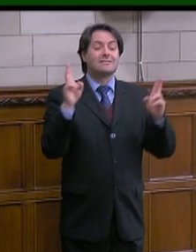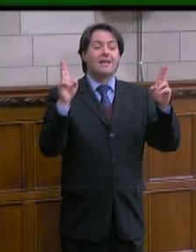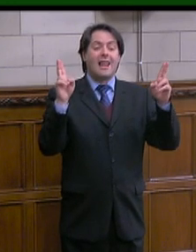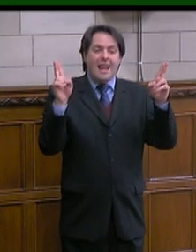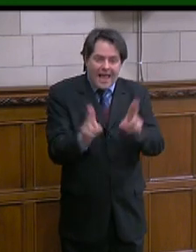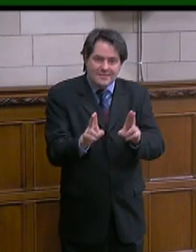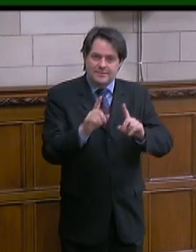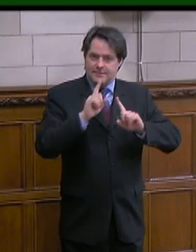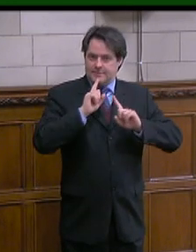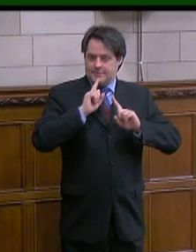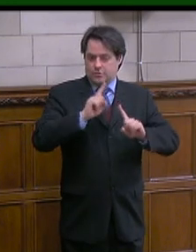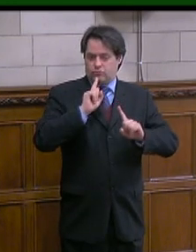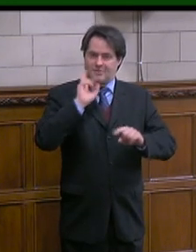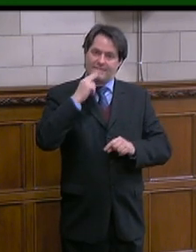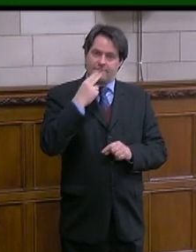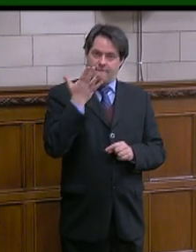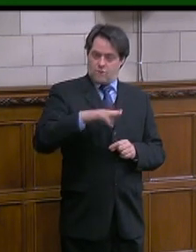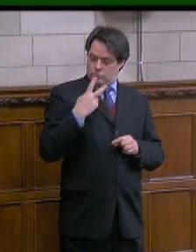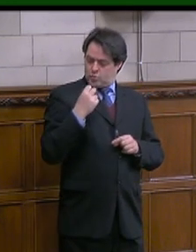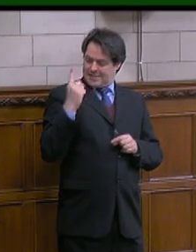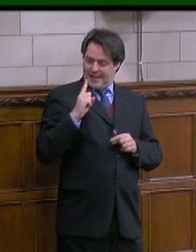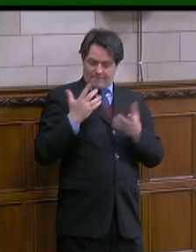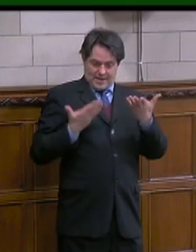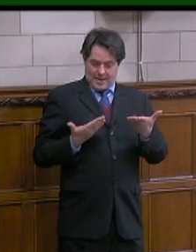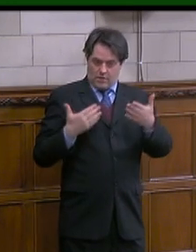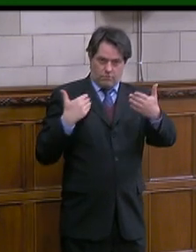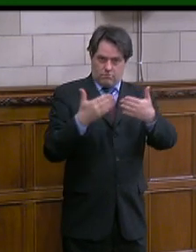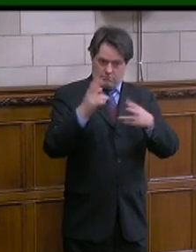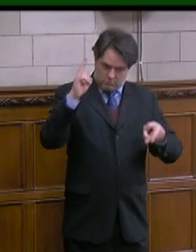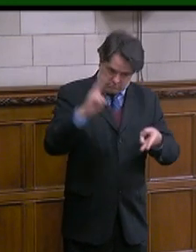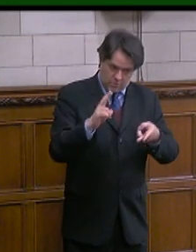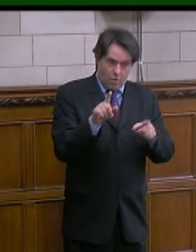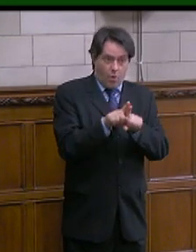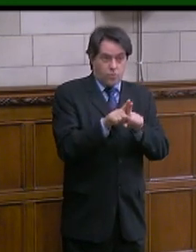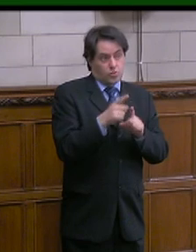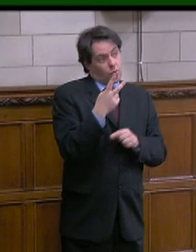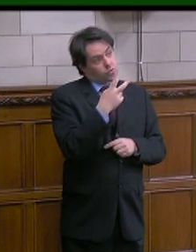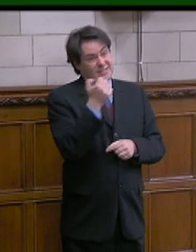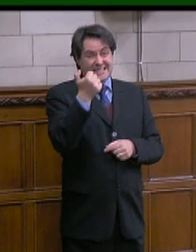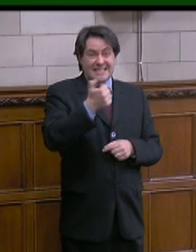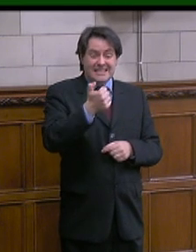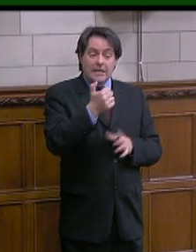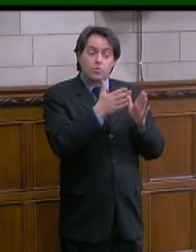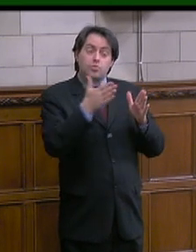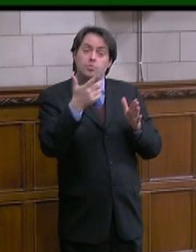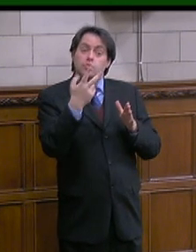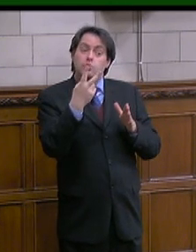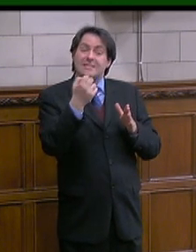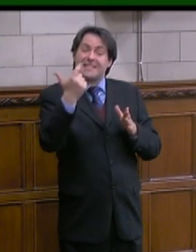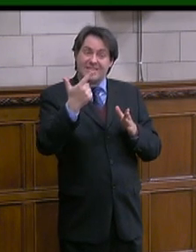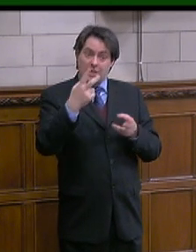of the deaf since 2011, and a 2% reduction in just one year—2016-17.